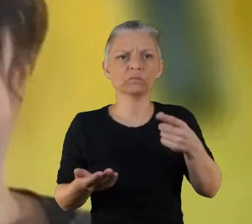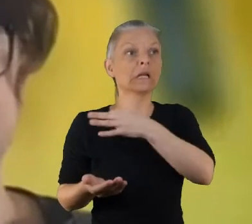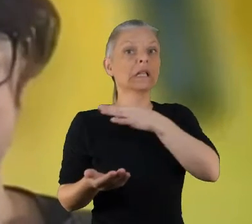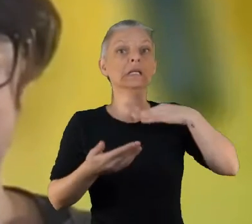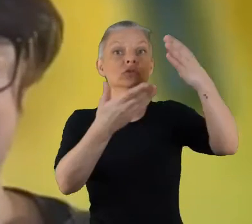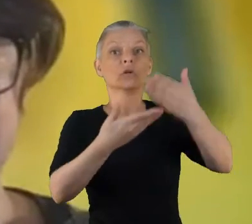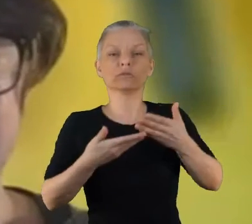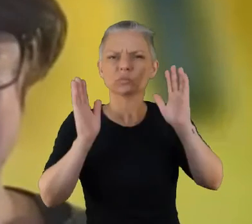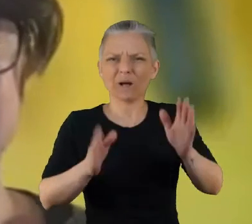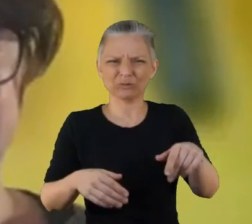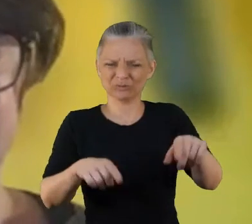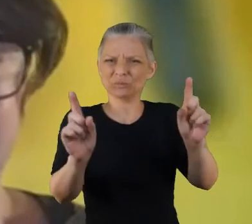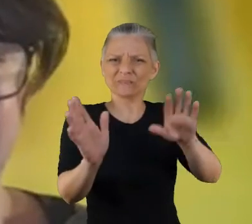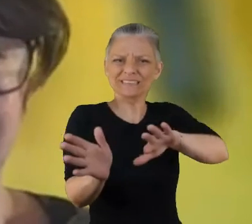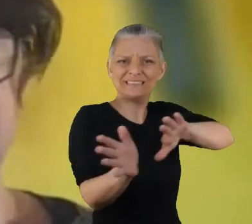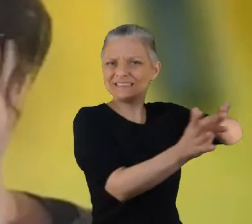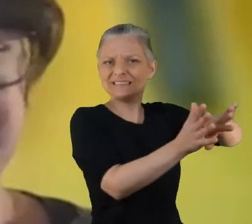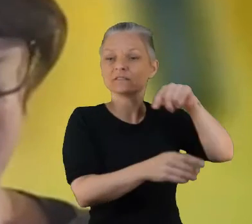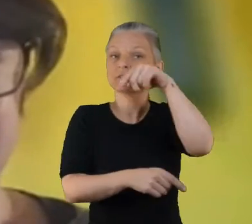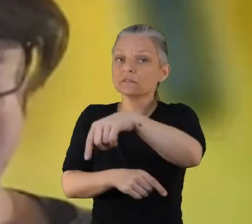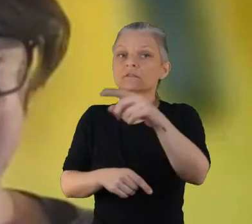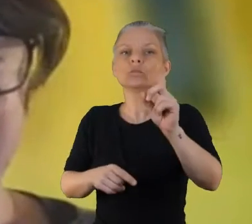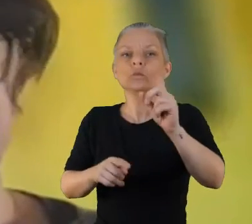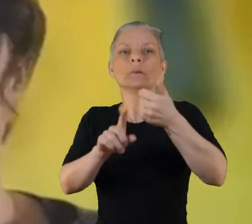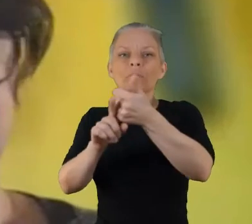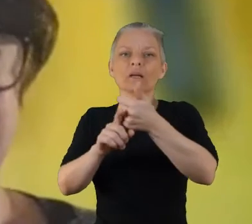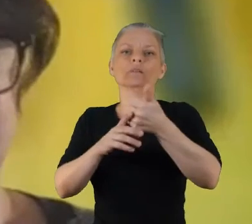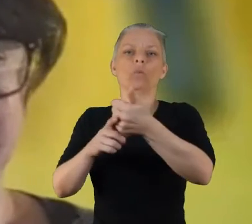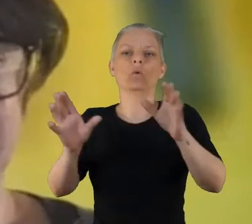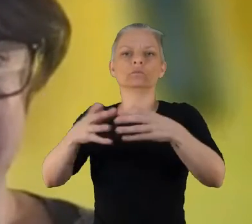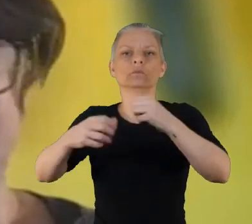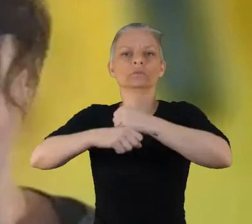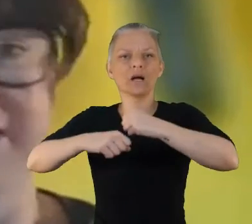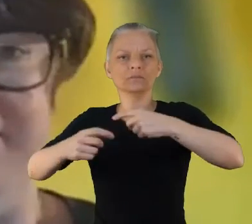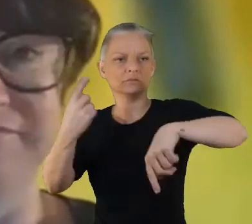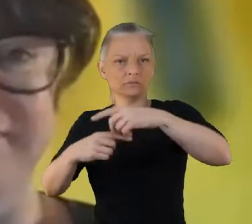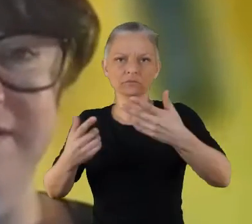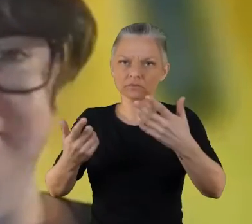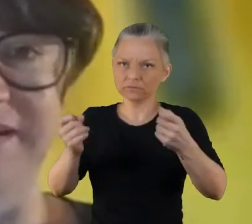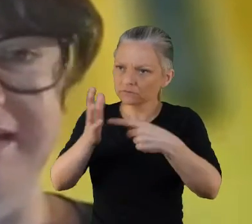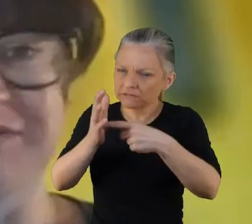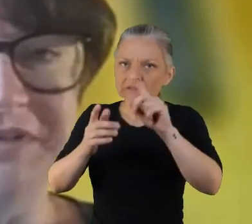you’re a peer support group. You don’t have to be a crisis service, you don’t have to be a clinical